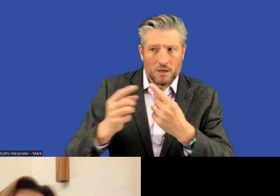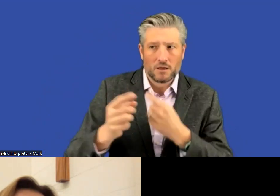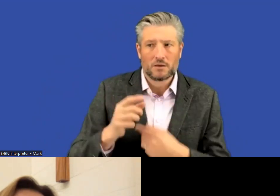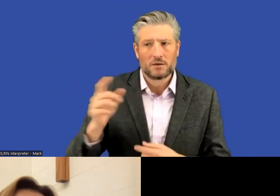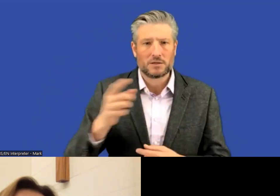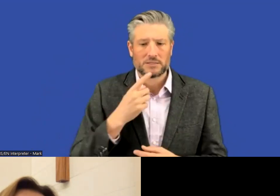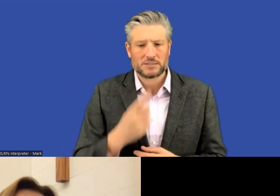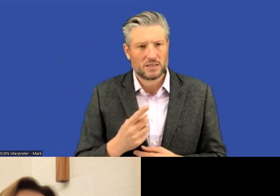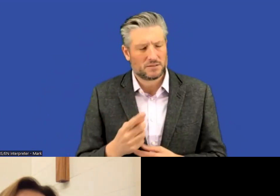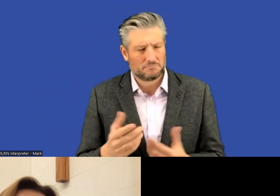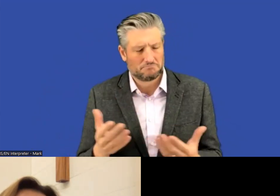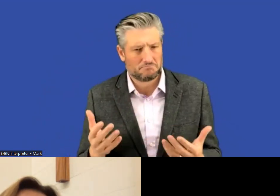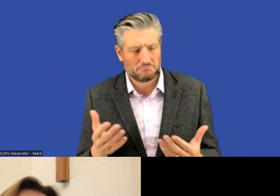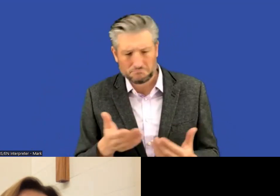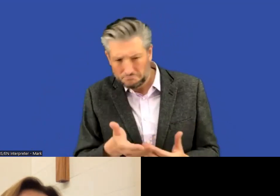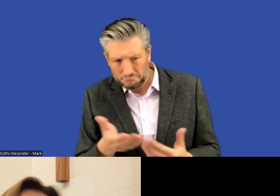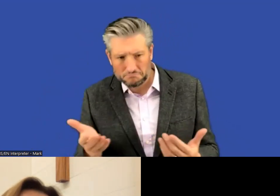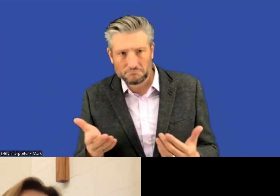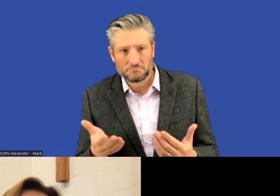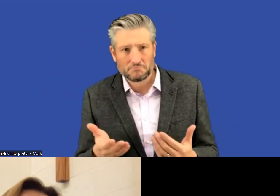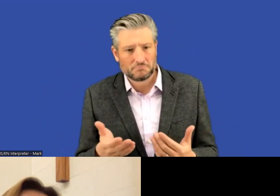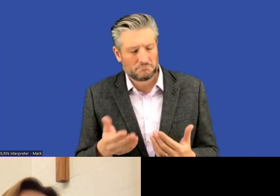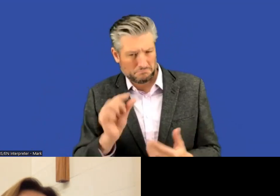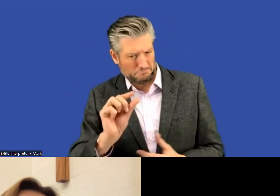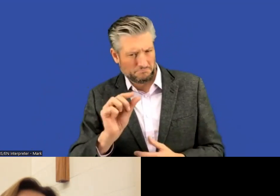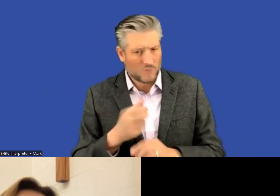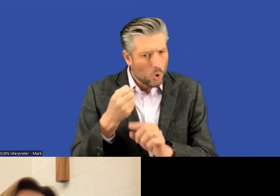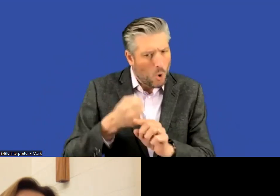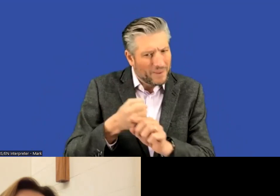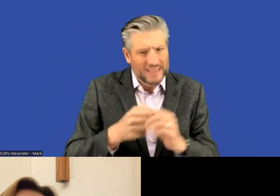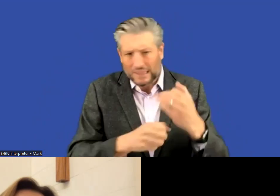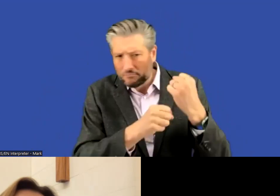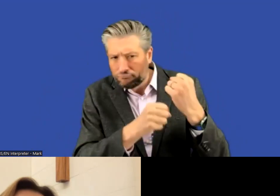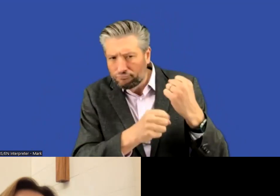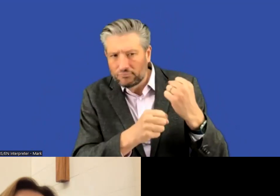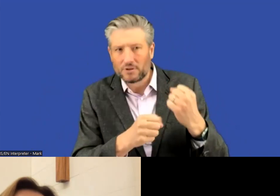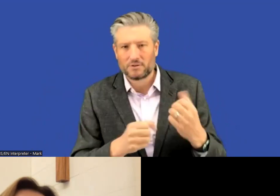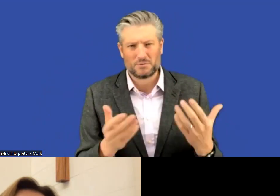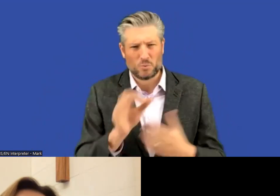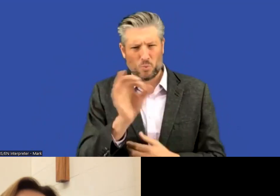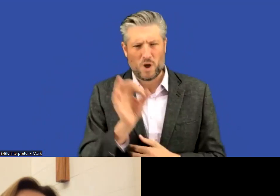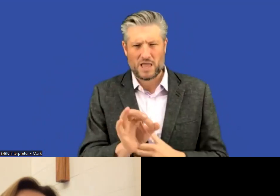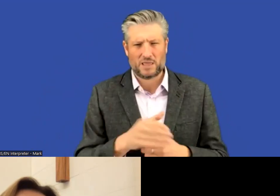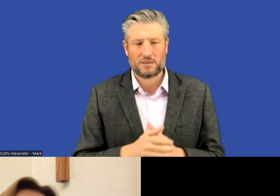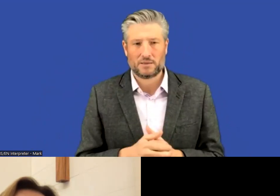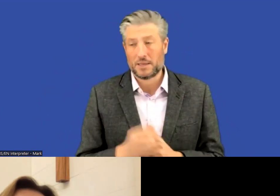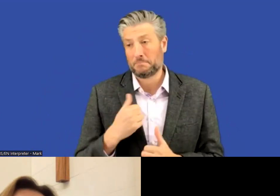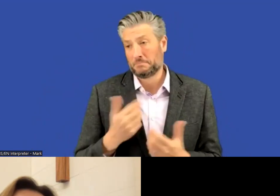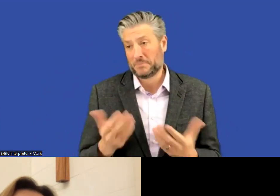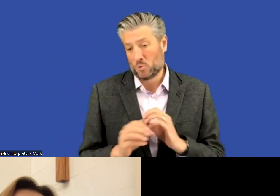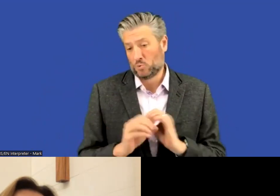We don't need to have a lot of lobbying for that because nobody is going to apply it anyway.